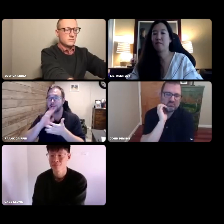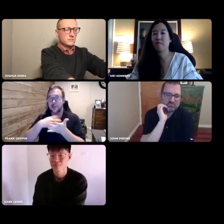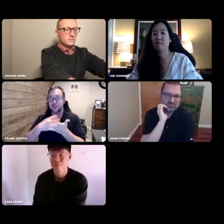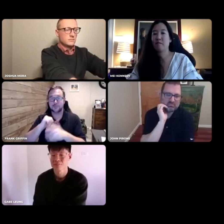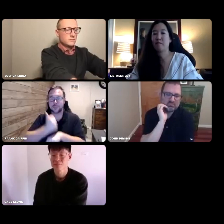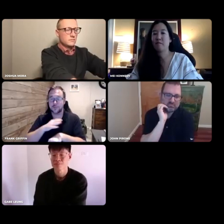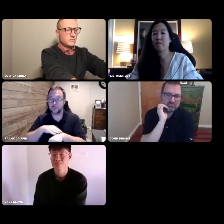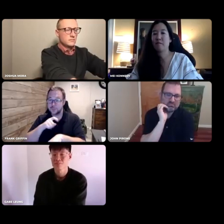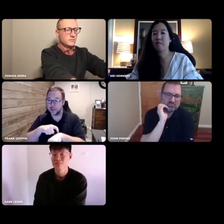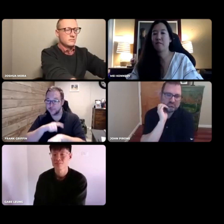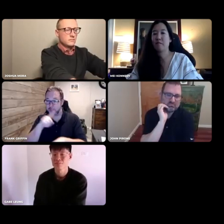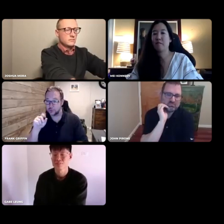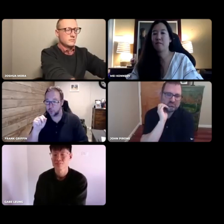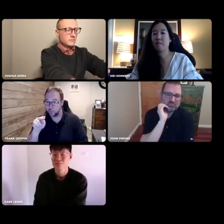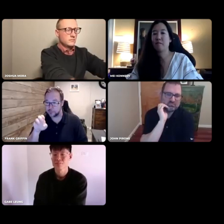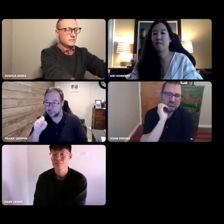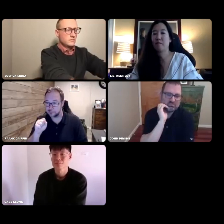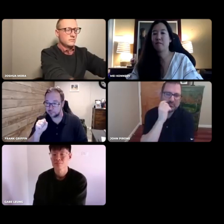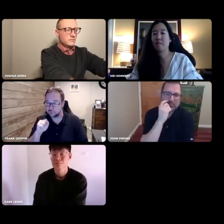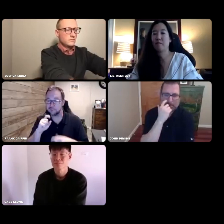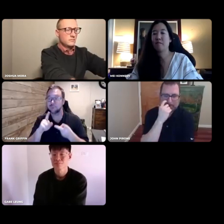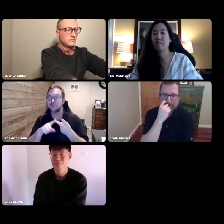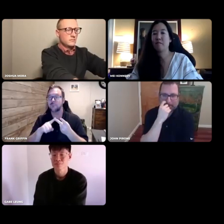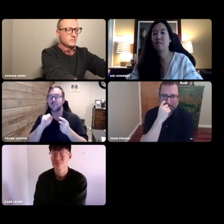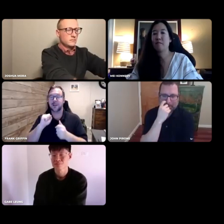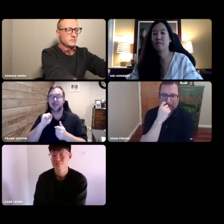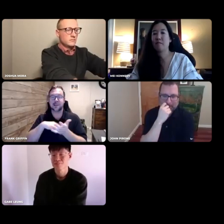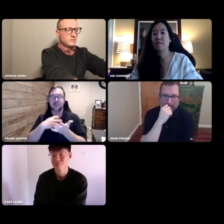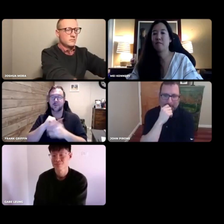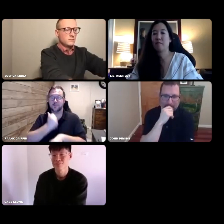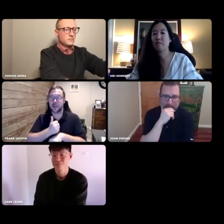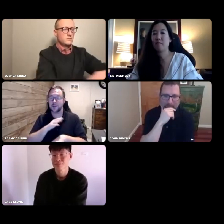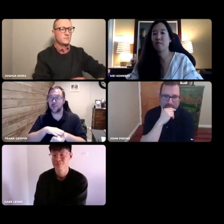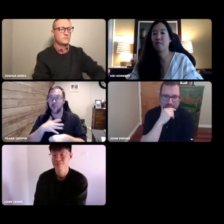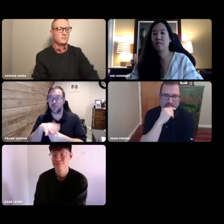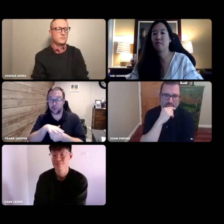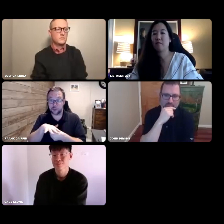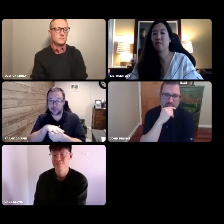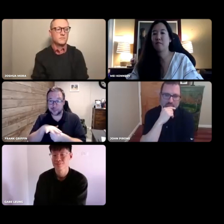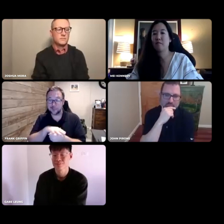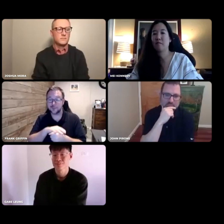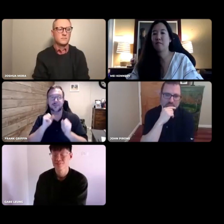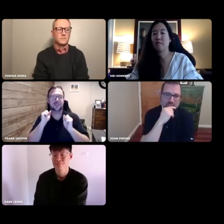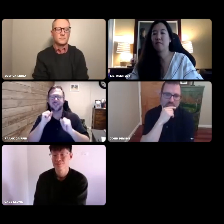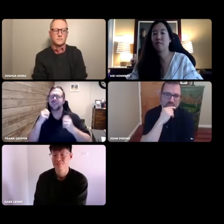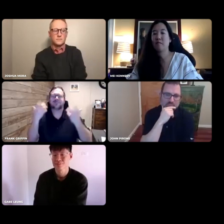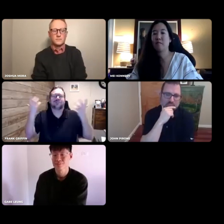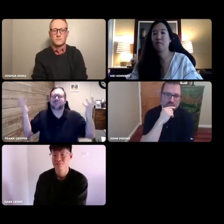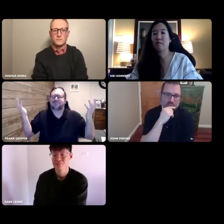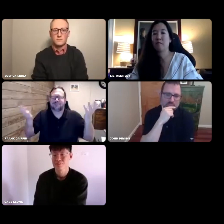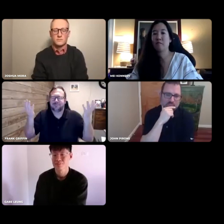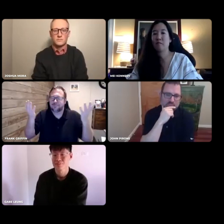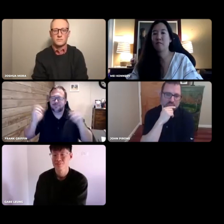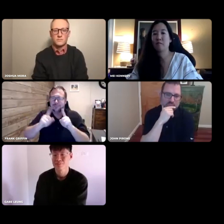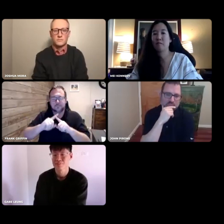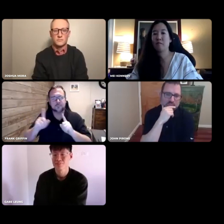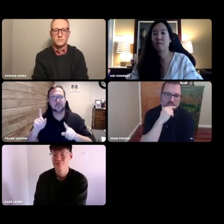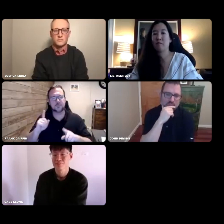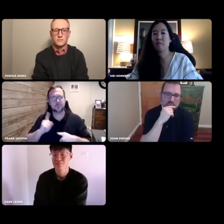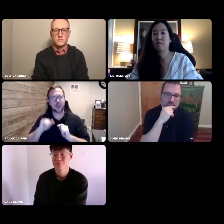ahead of time.